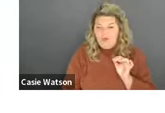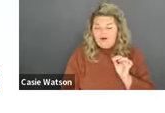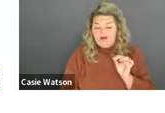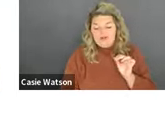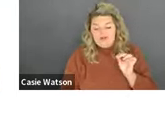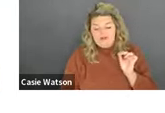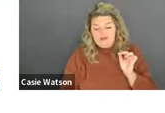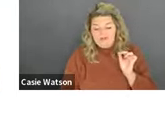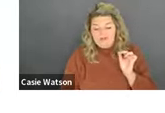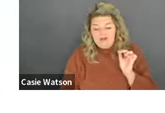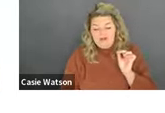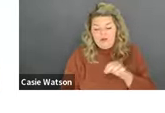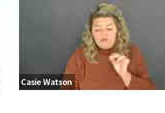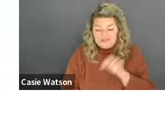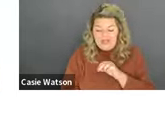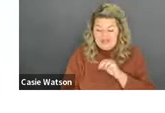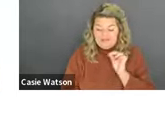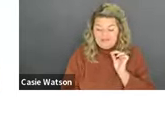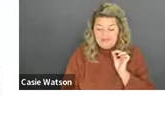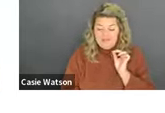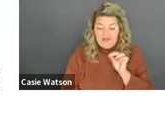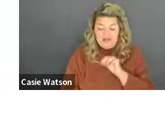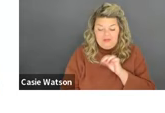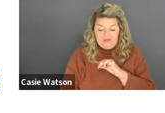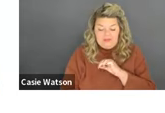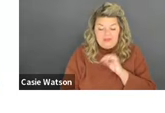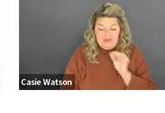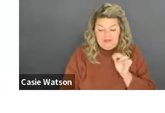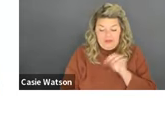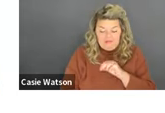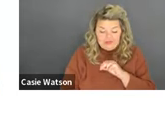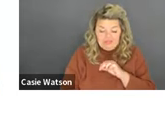or over time they could lose hearing or vision.